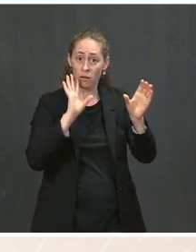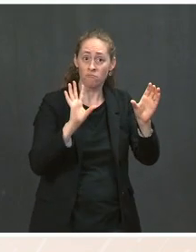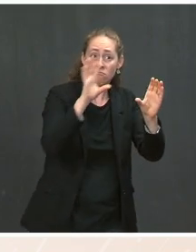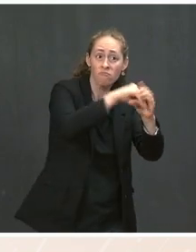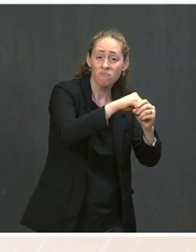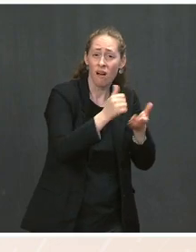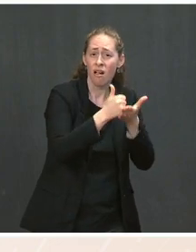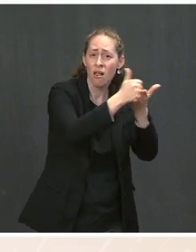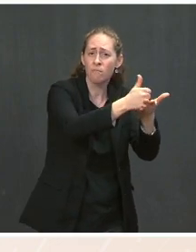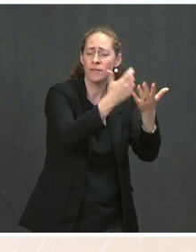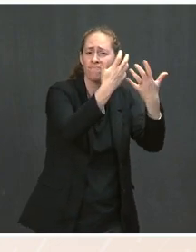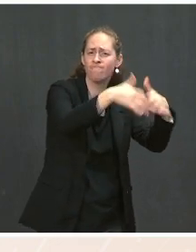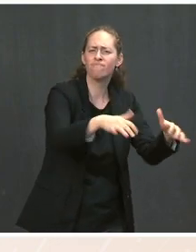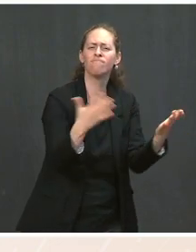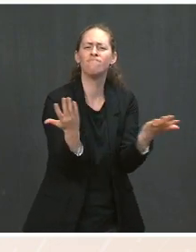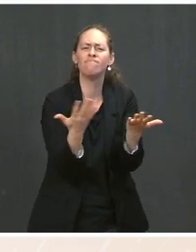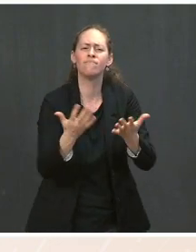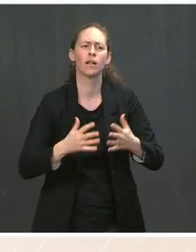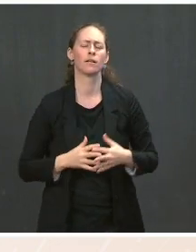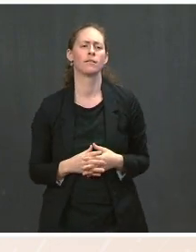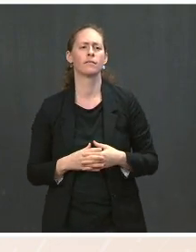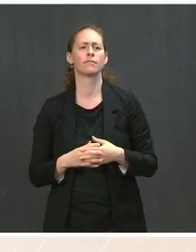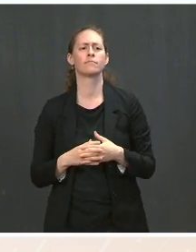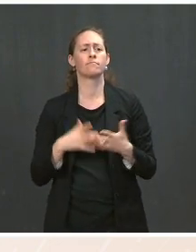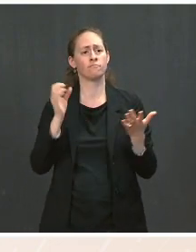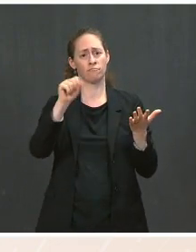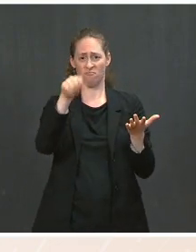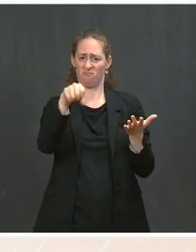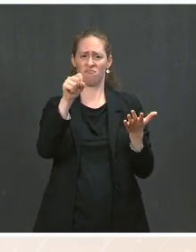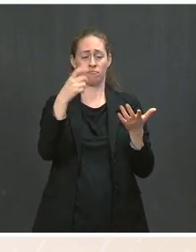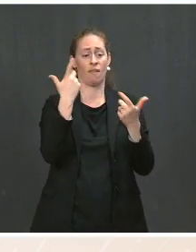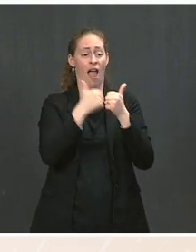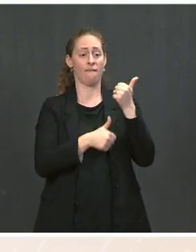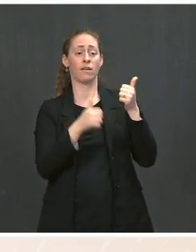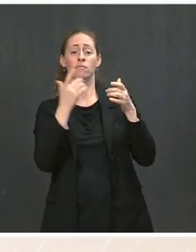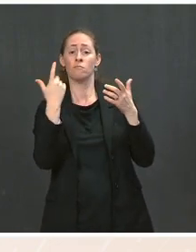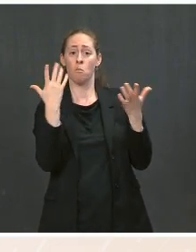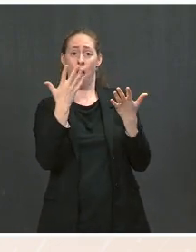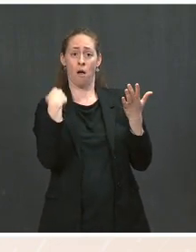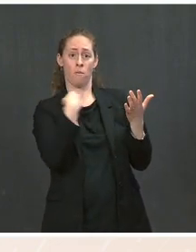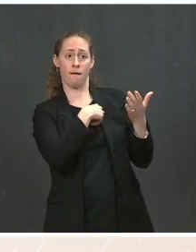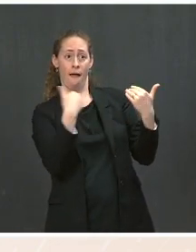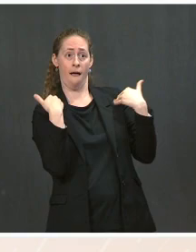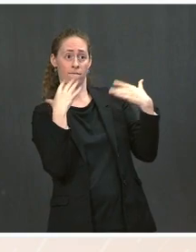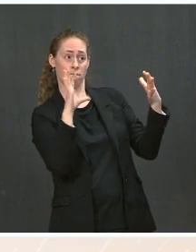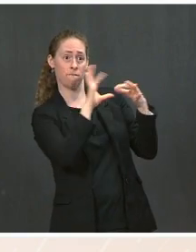Ms. Psaki: Well, certainly, every relationship we have, even with it -- when it's -- when it's adversarial or even when it's not,